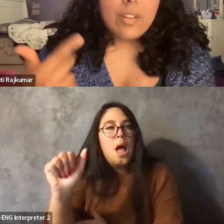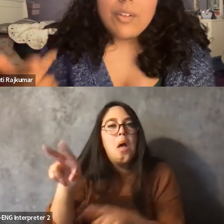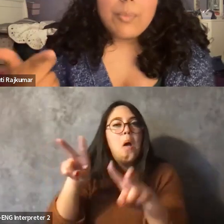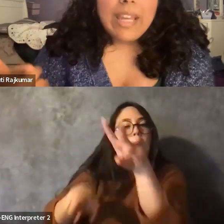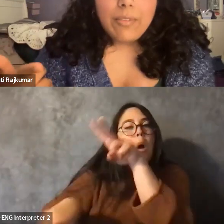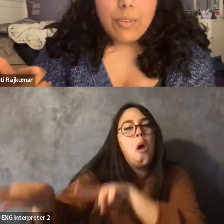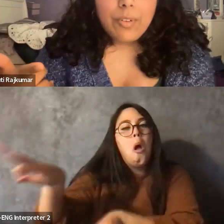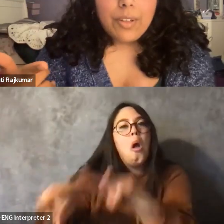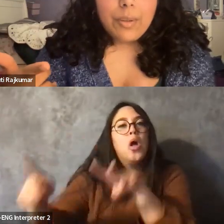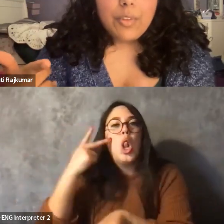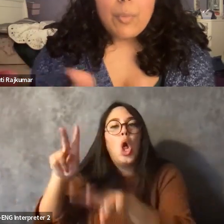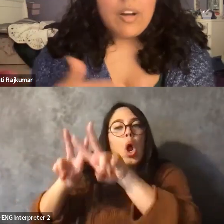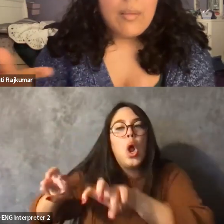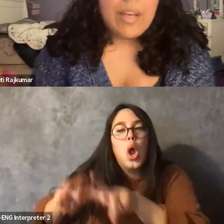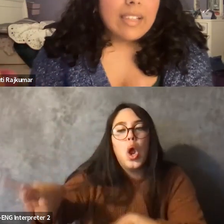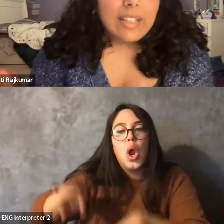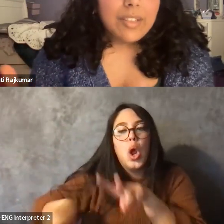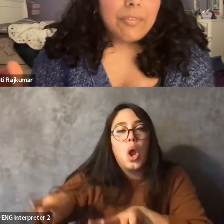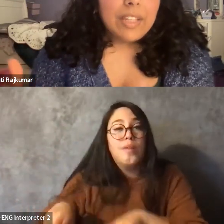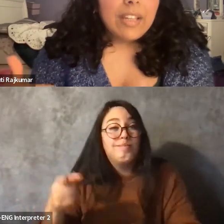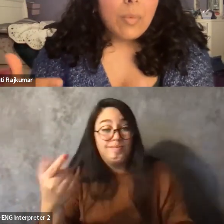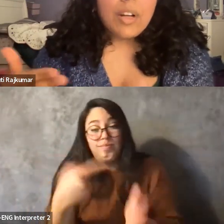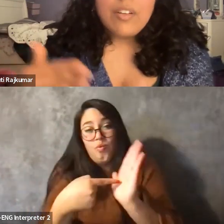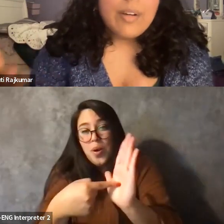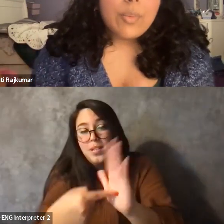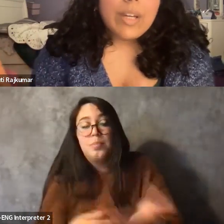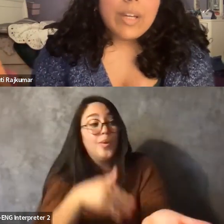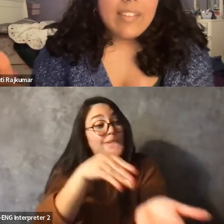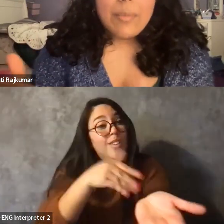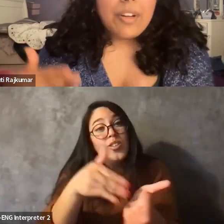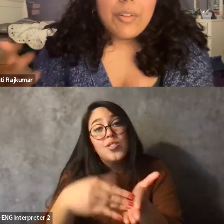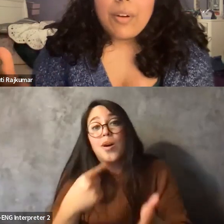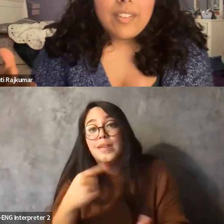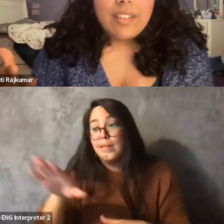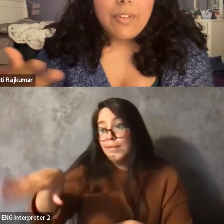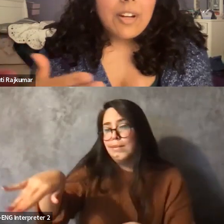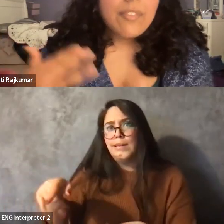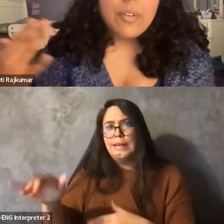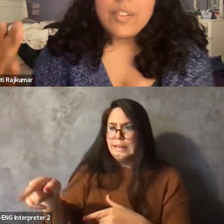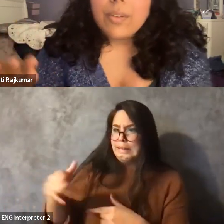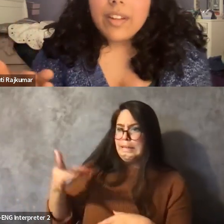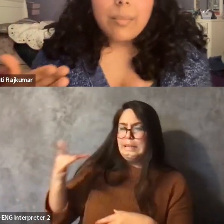This looks painful for you. So we're going to medically intervene. We're going to do X, Y, and Z. We're going to do all this stuff. You're going to have to go to physical therapy.